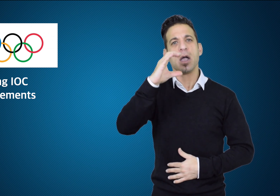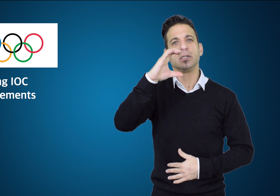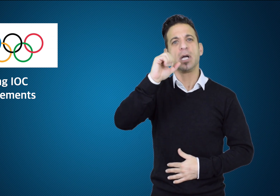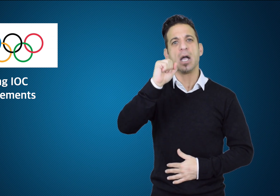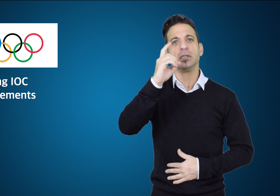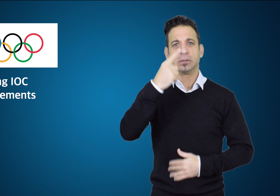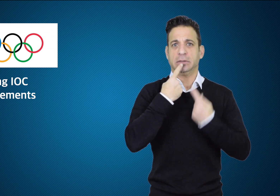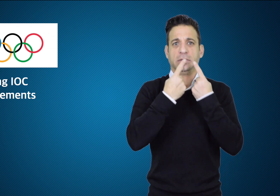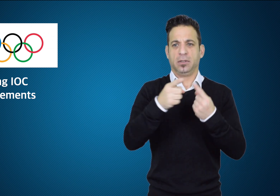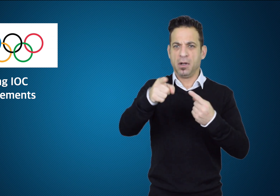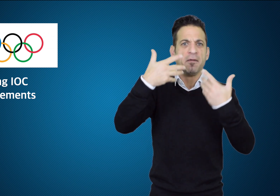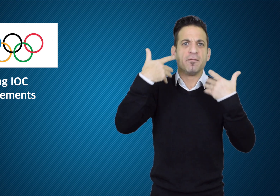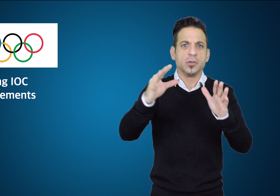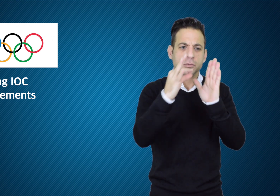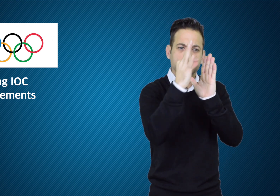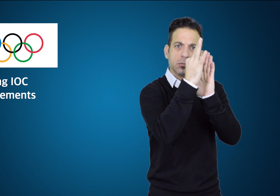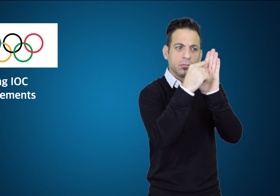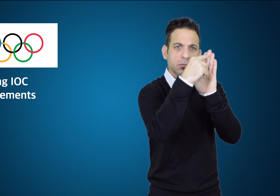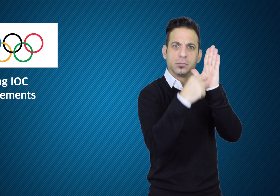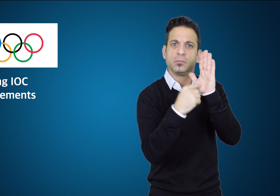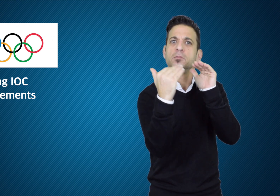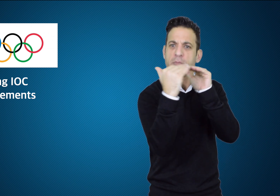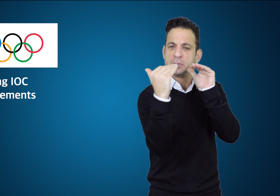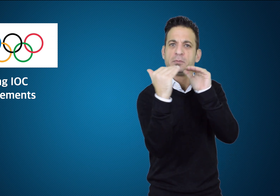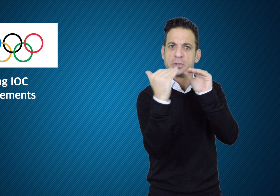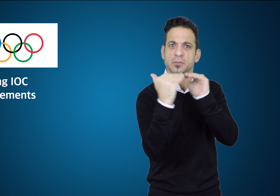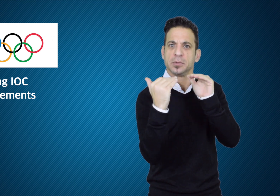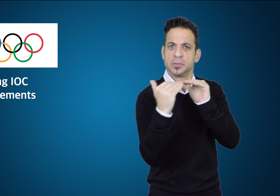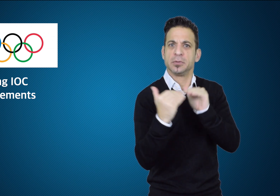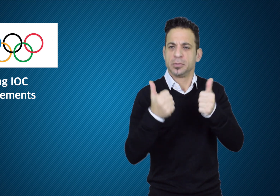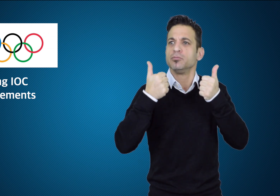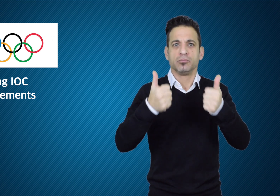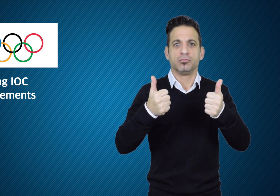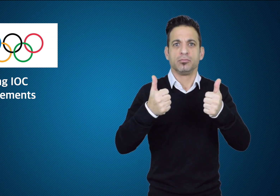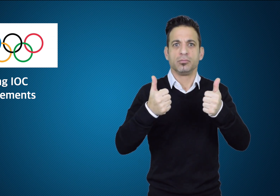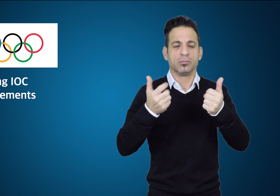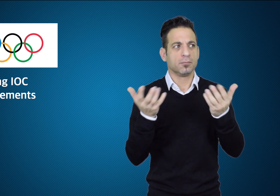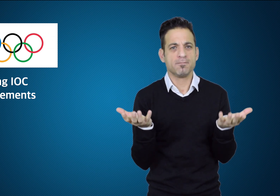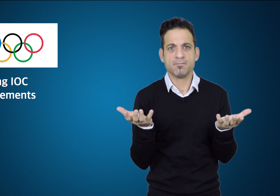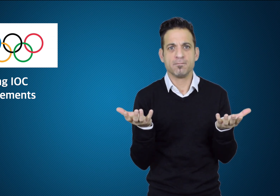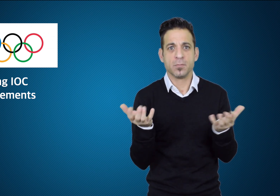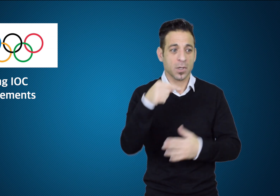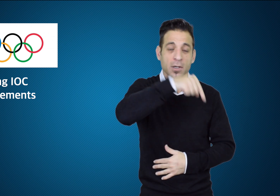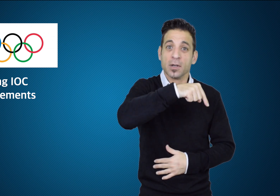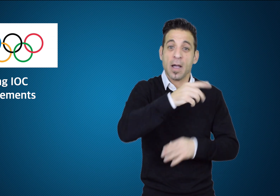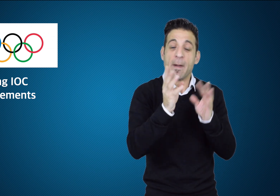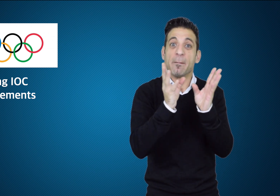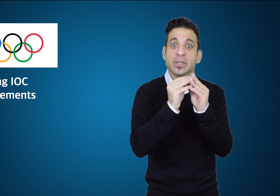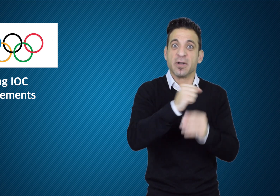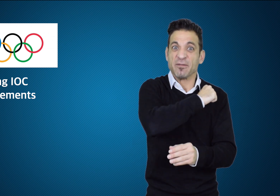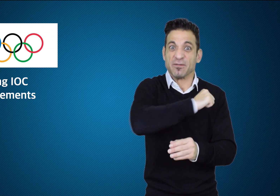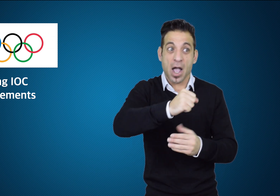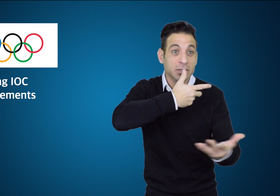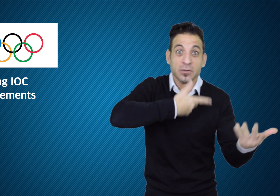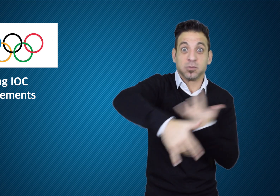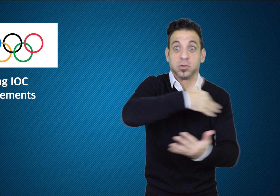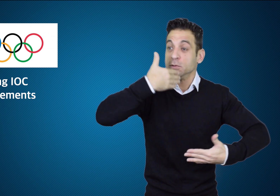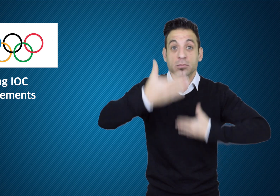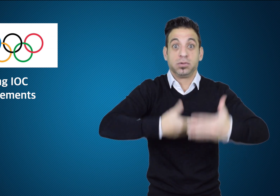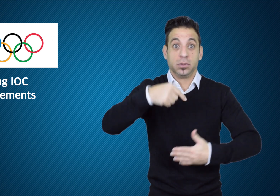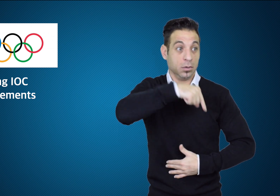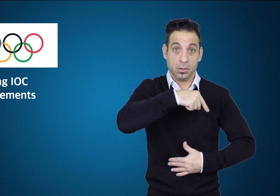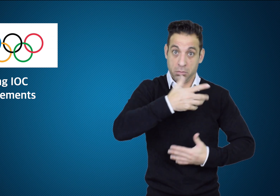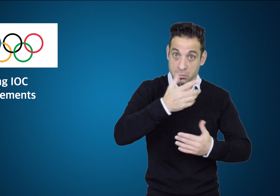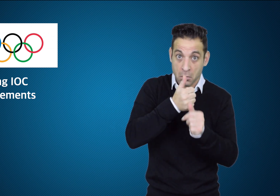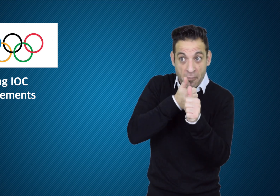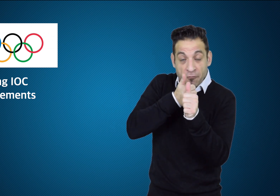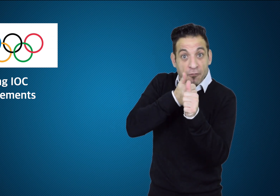which ICSD says does meet the quorum. Did the Extraordinary Congress